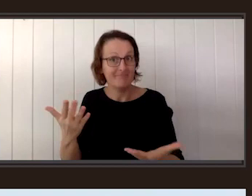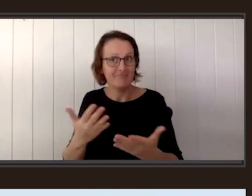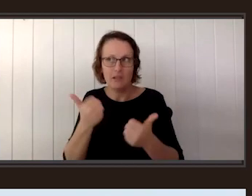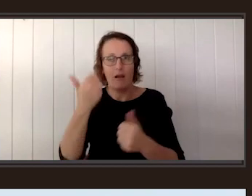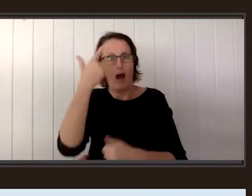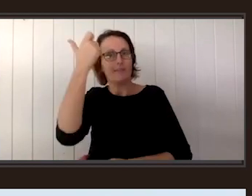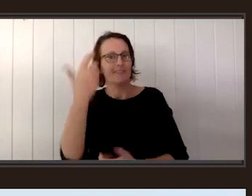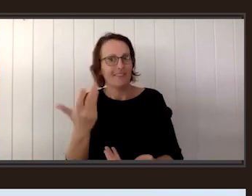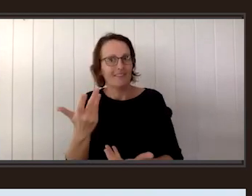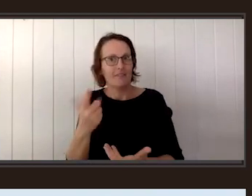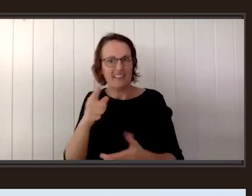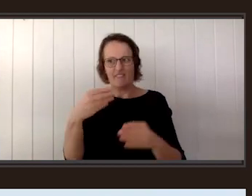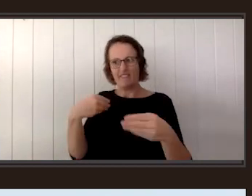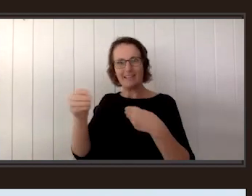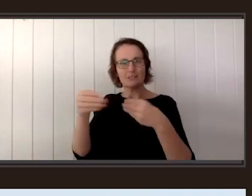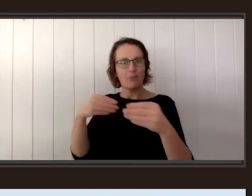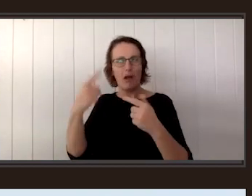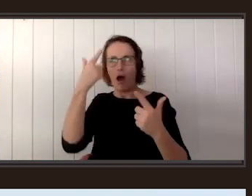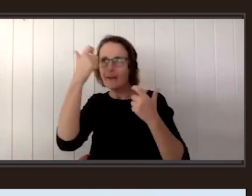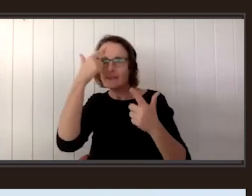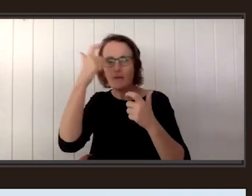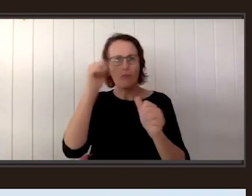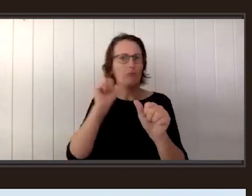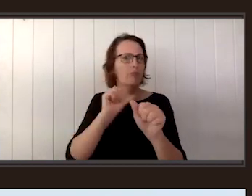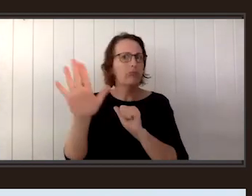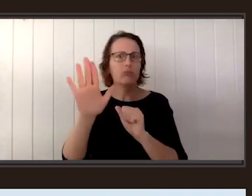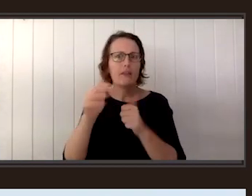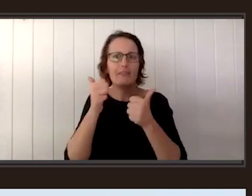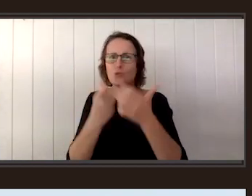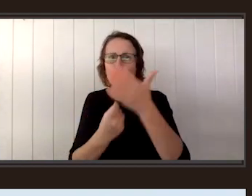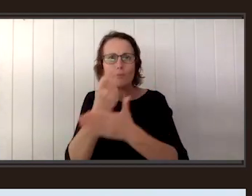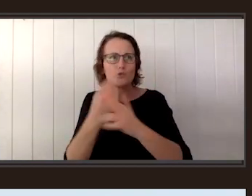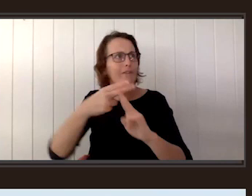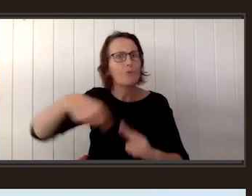This is where agility and innovation becomes the opportunity for us all.